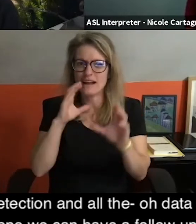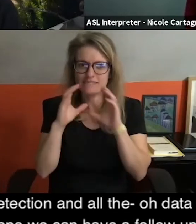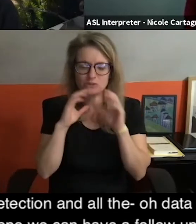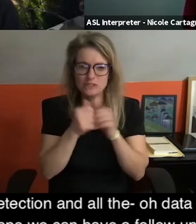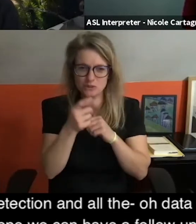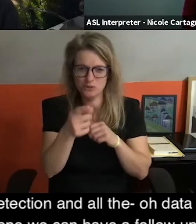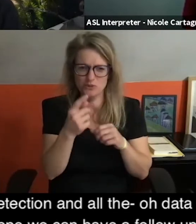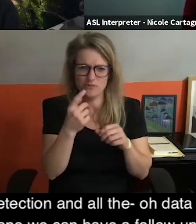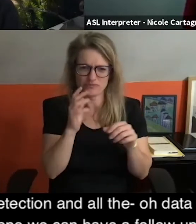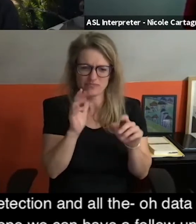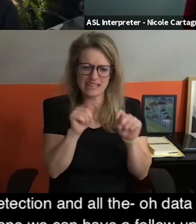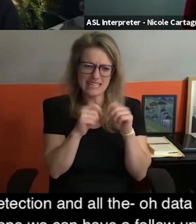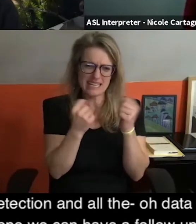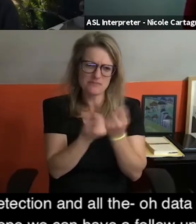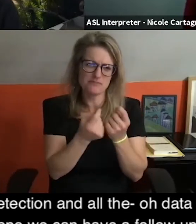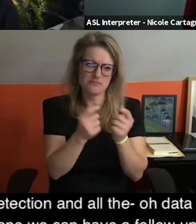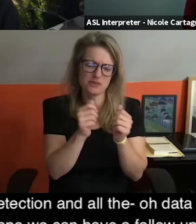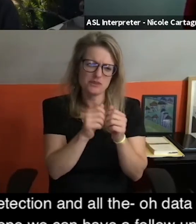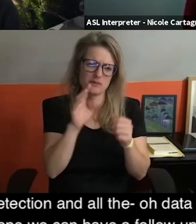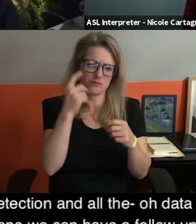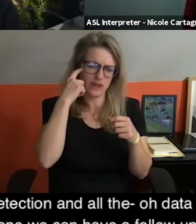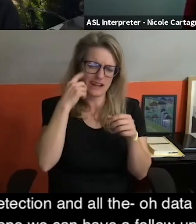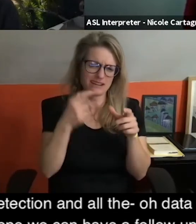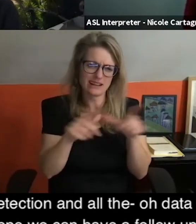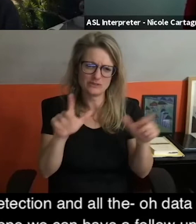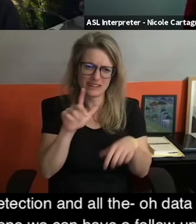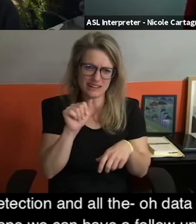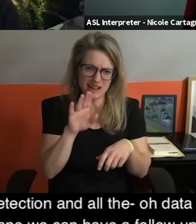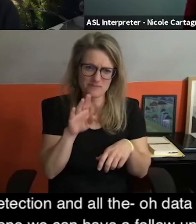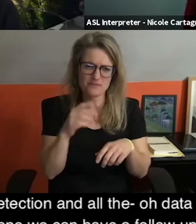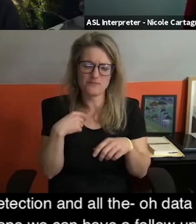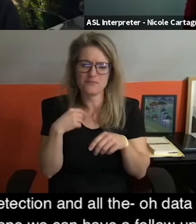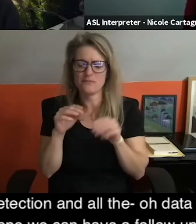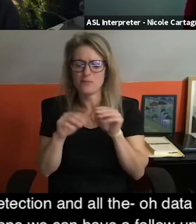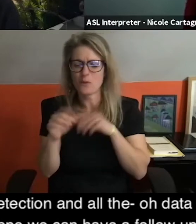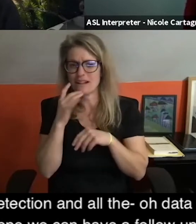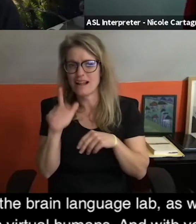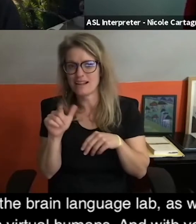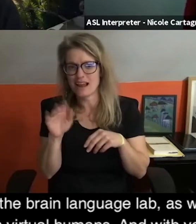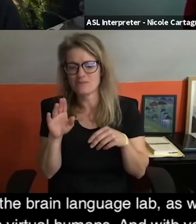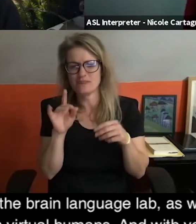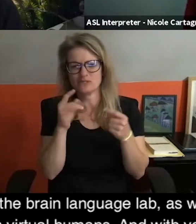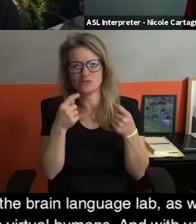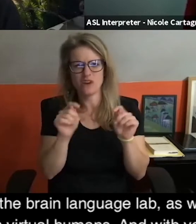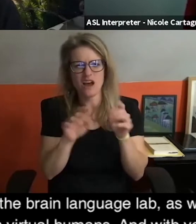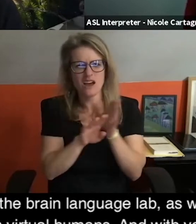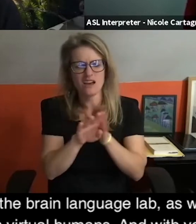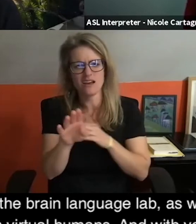a lot of questions i hope that we can have a follow-up question um i'm working on the team with